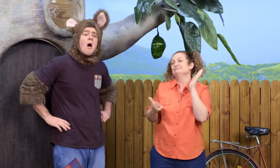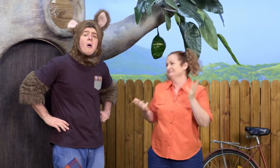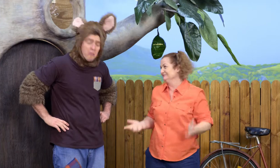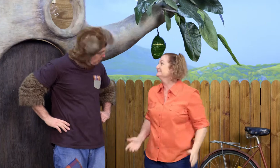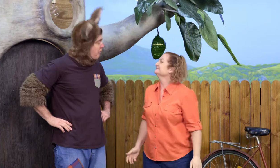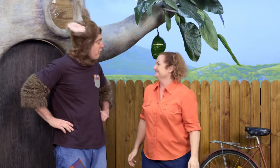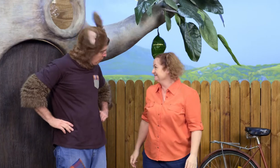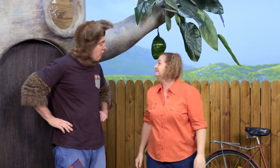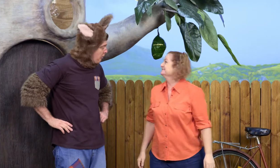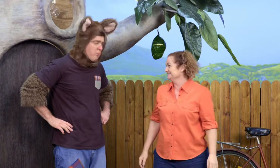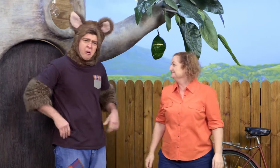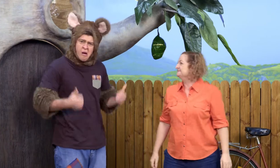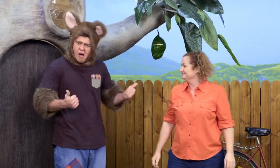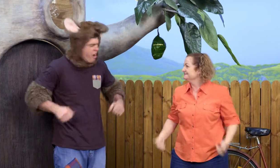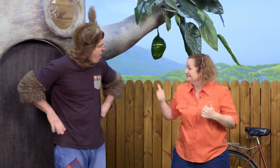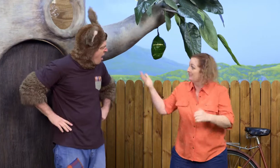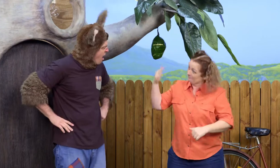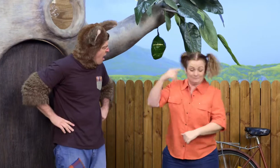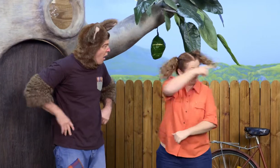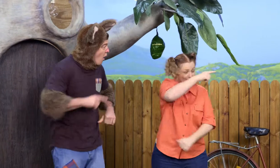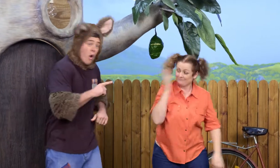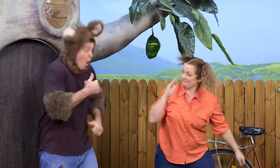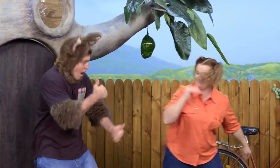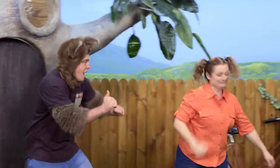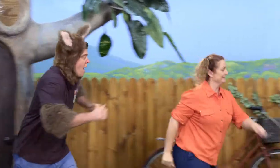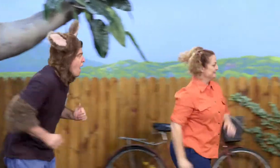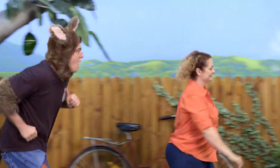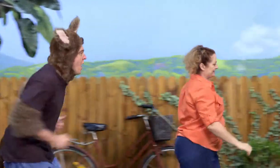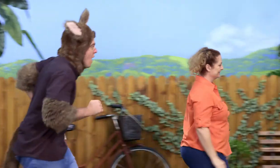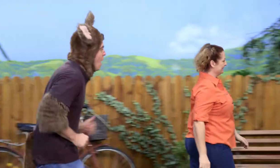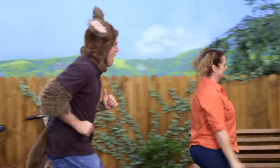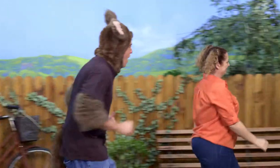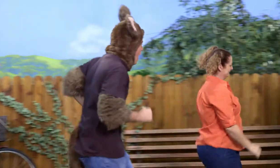Oh. Alright. Come on over here and I'll show you. Oh, OK.